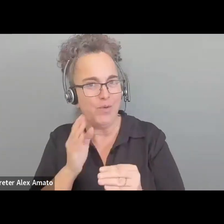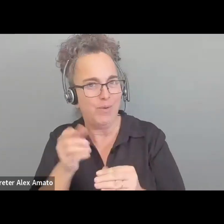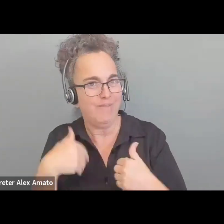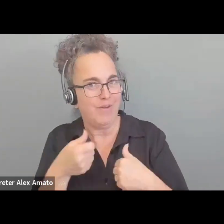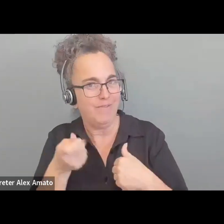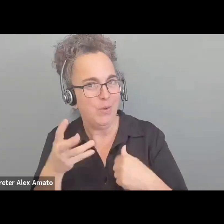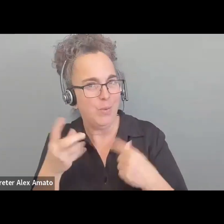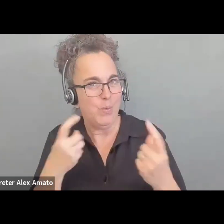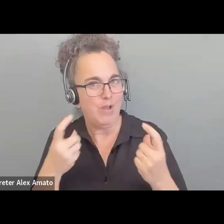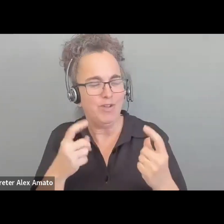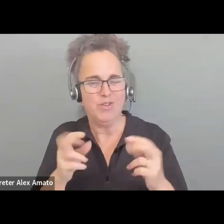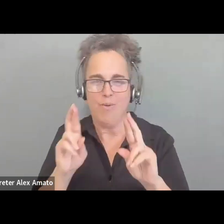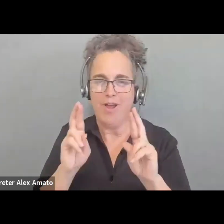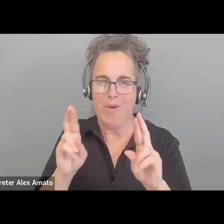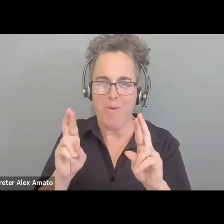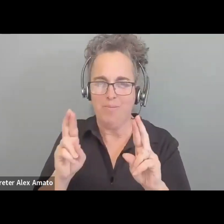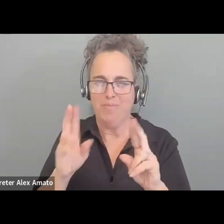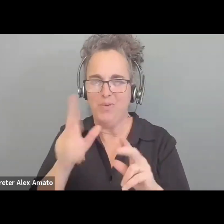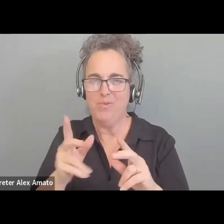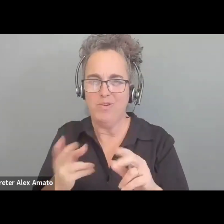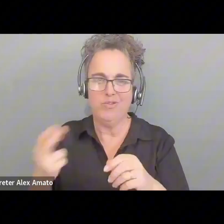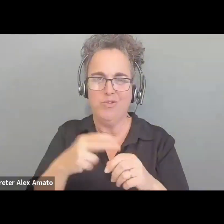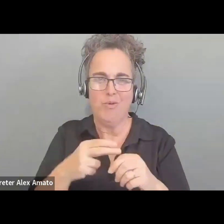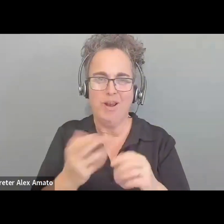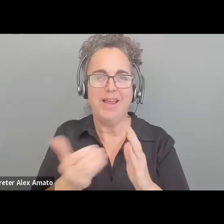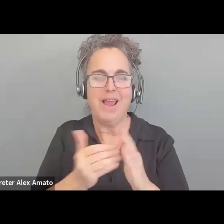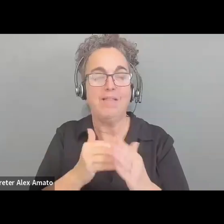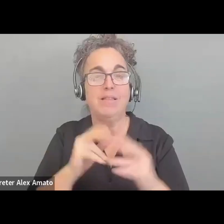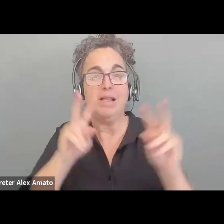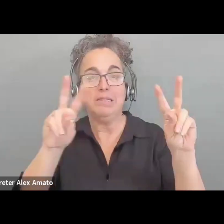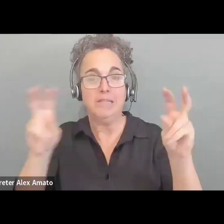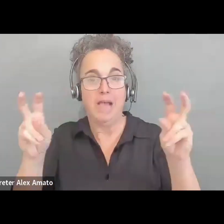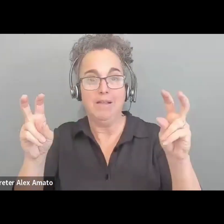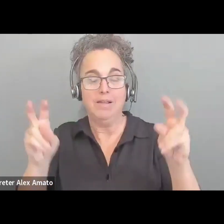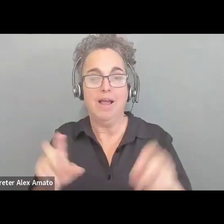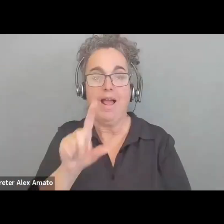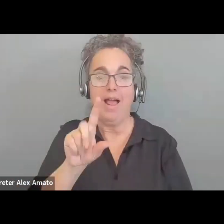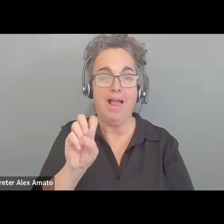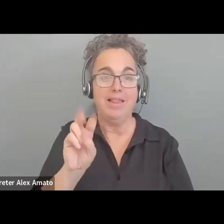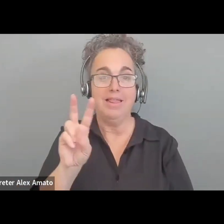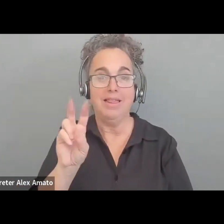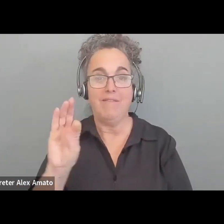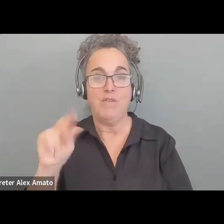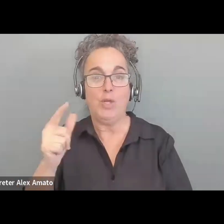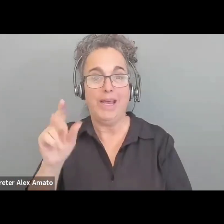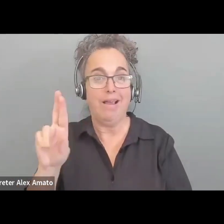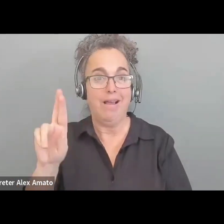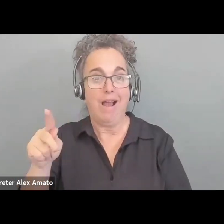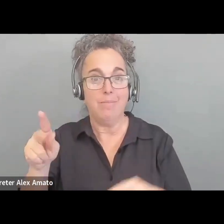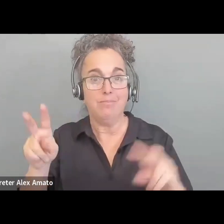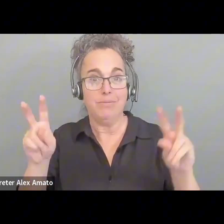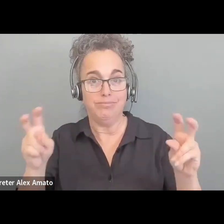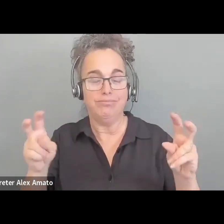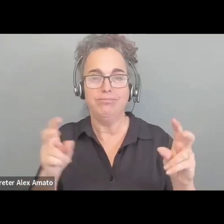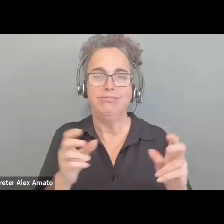so I hope you'll stick around. The title of our next session is Leveling Up, making Games Accessible.